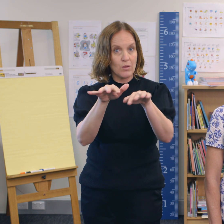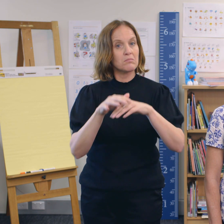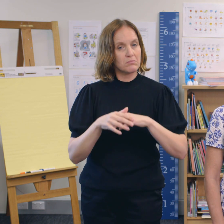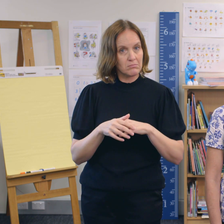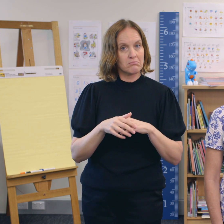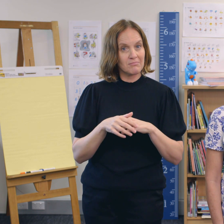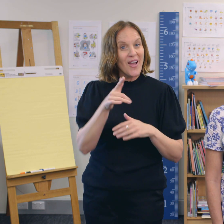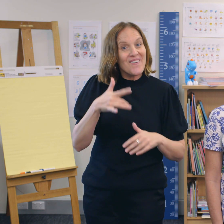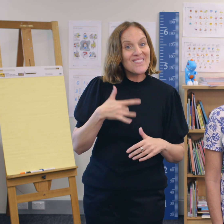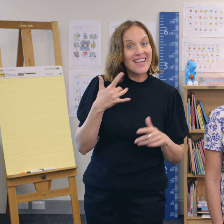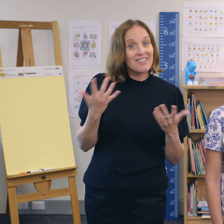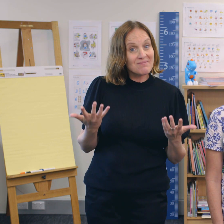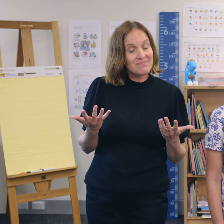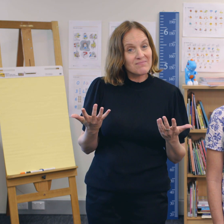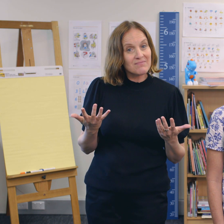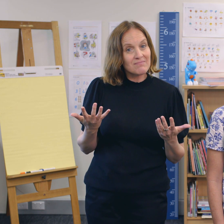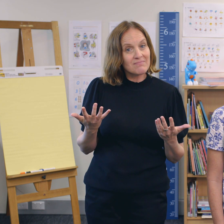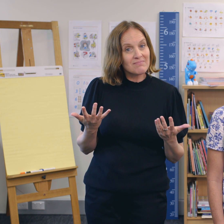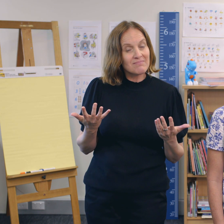How do you feel?